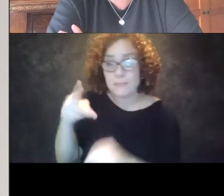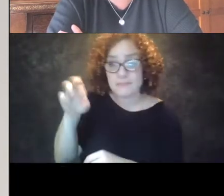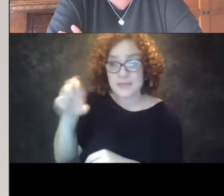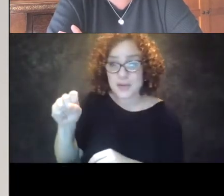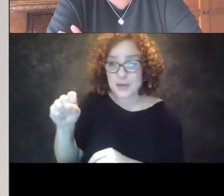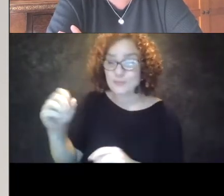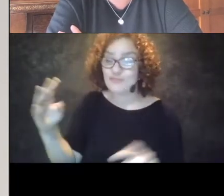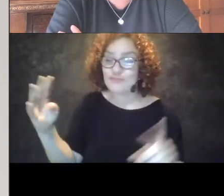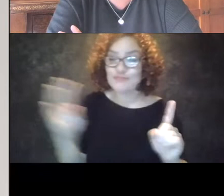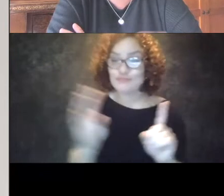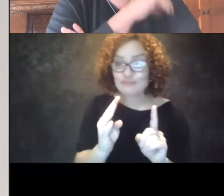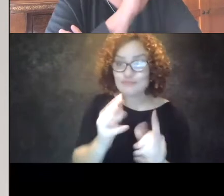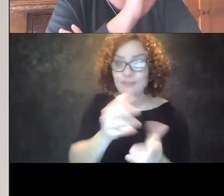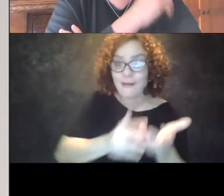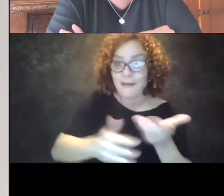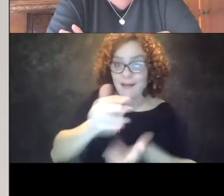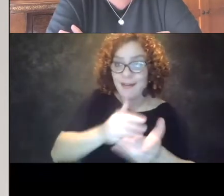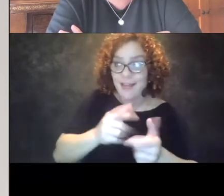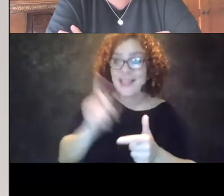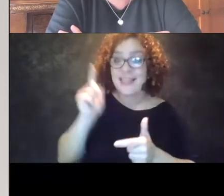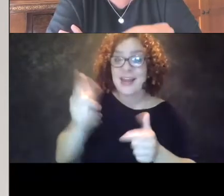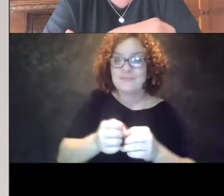expand out but we're gonna think about quality over quantity.